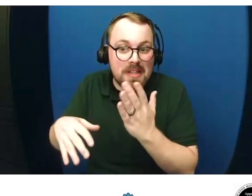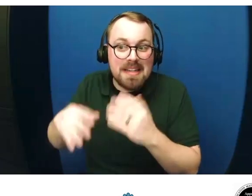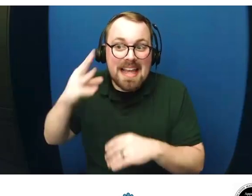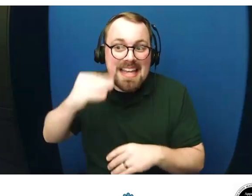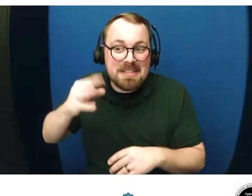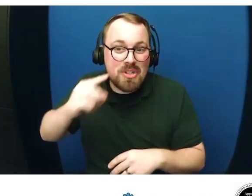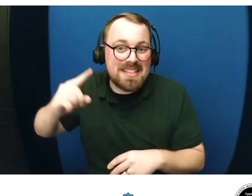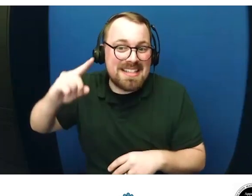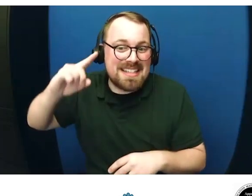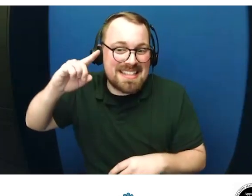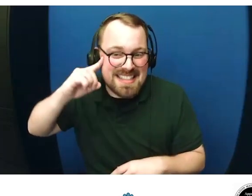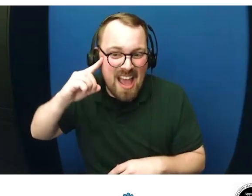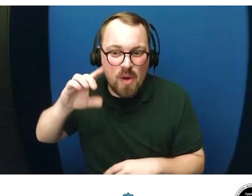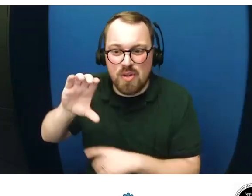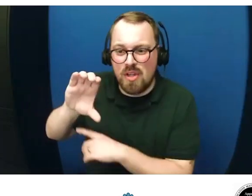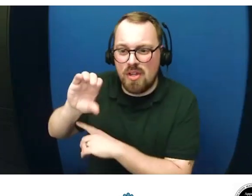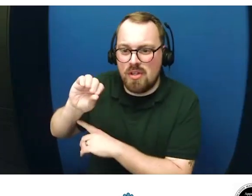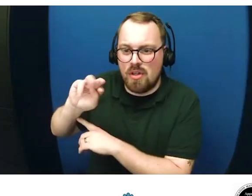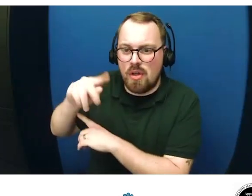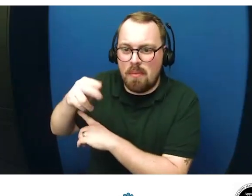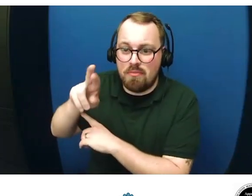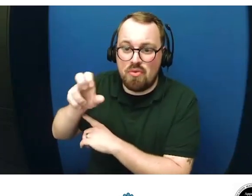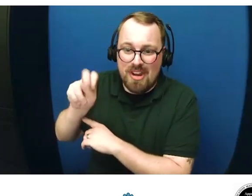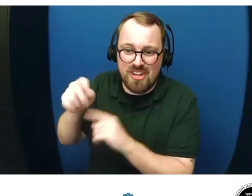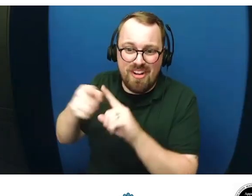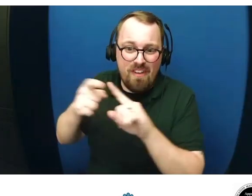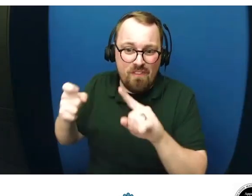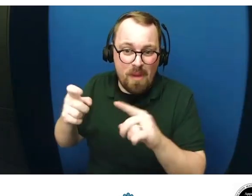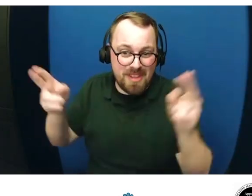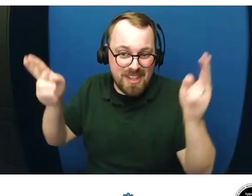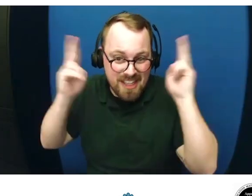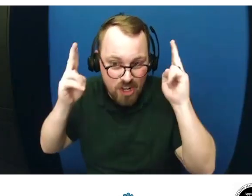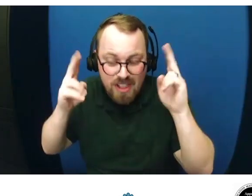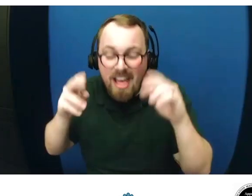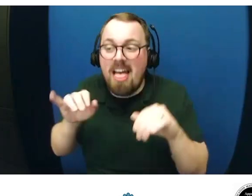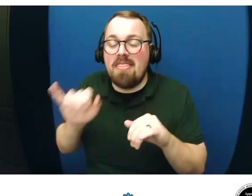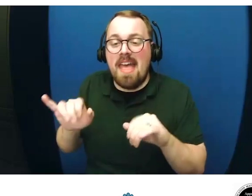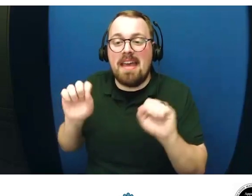compression from their hearing aids, that can distort the proximity of traffic and other